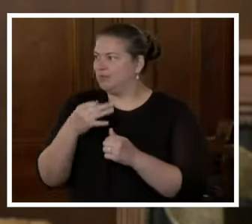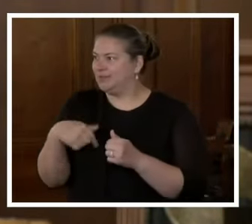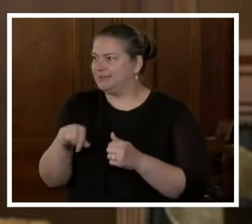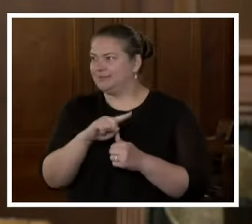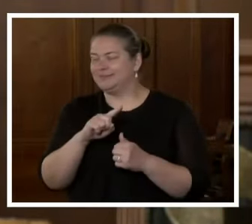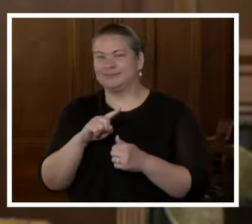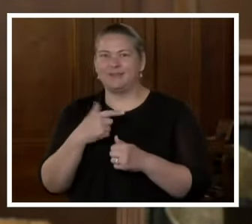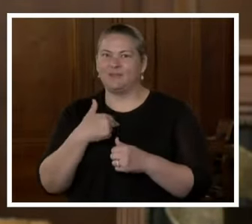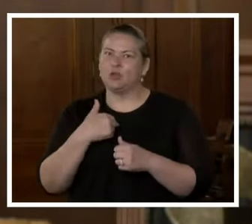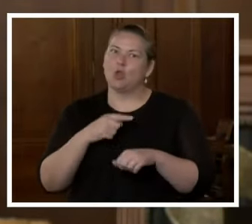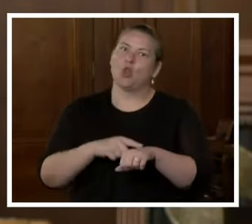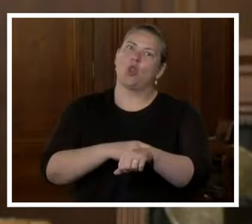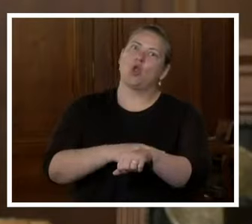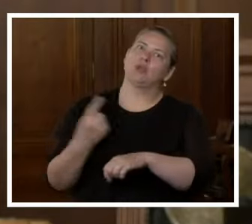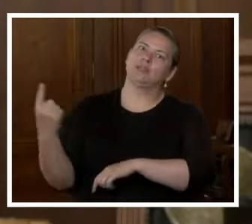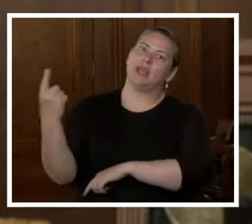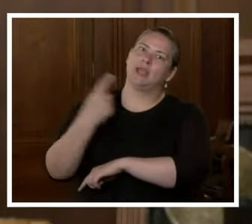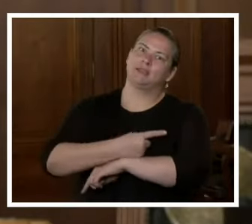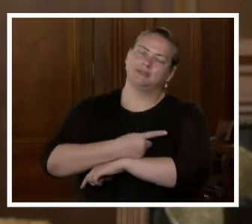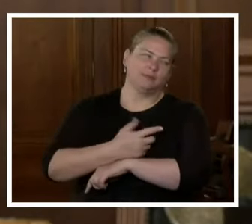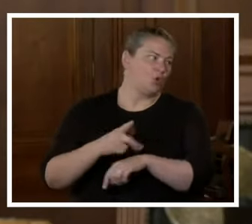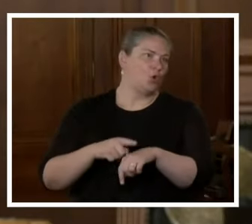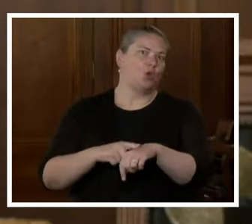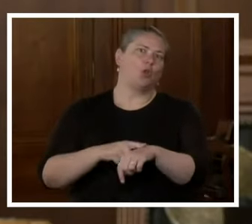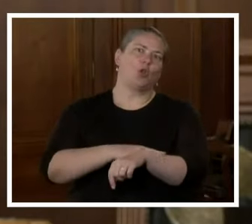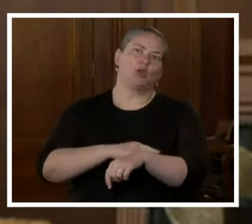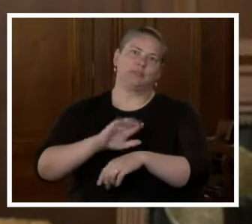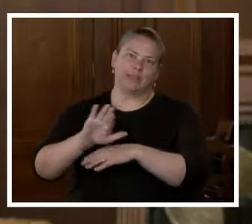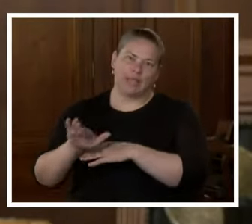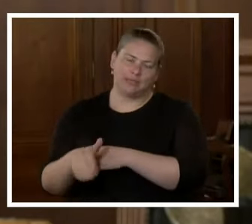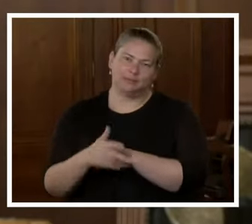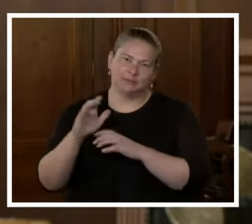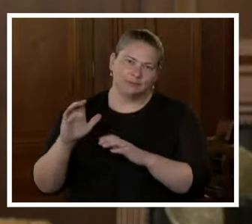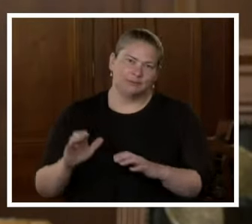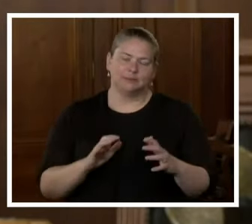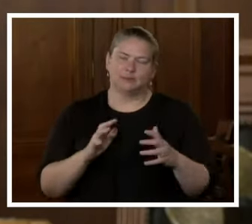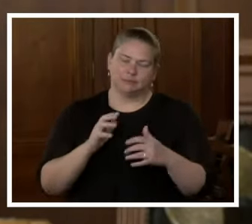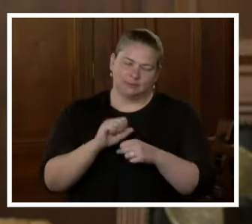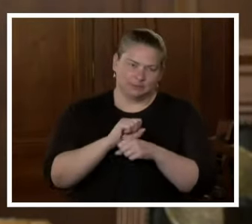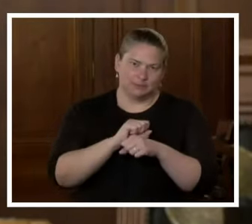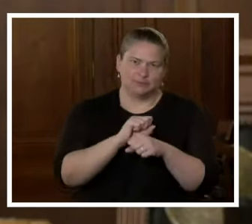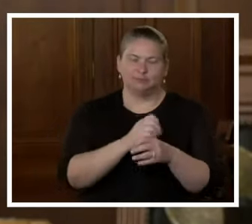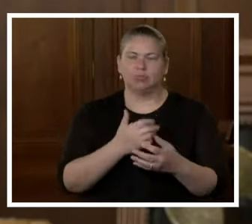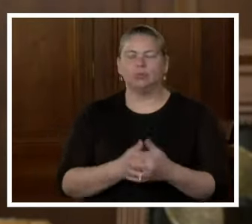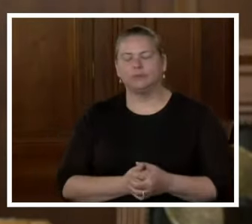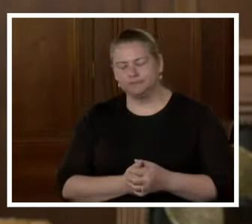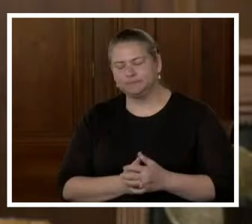NELSON, PERRY, RUSSELL, SIMPSON,